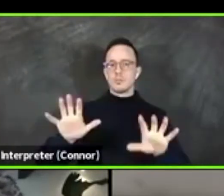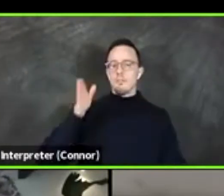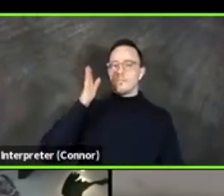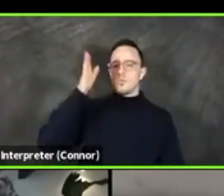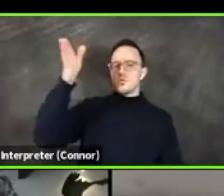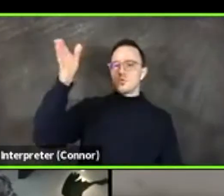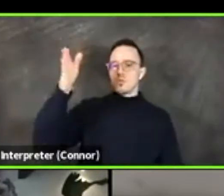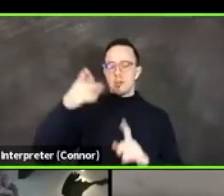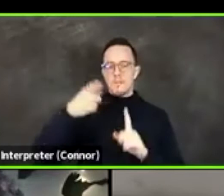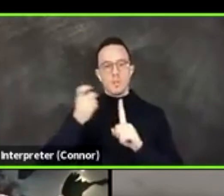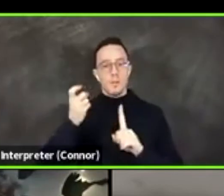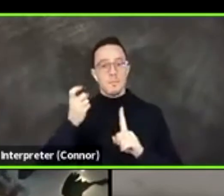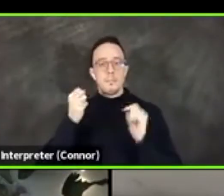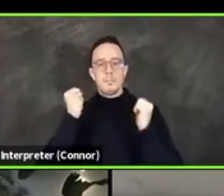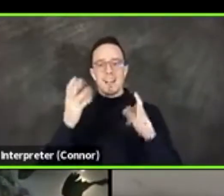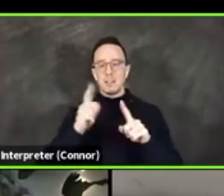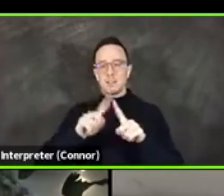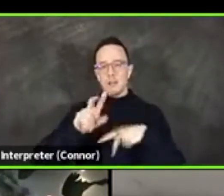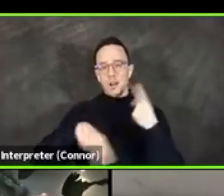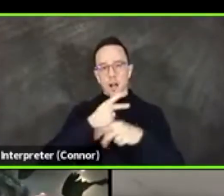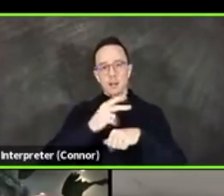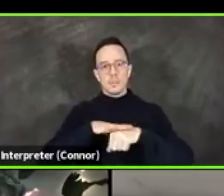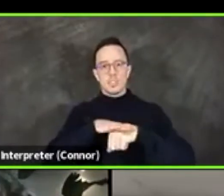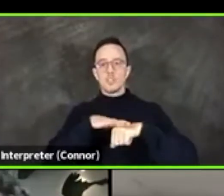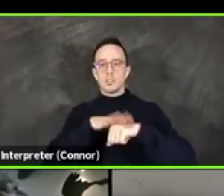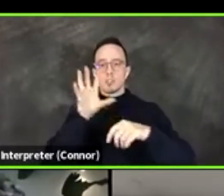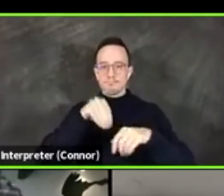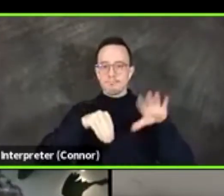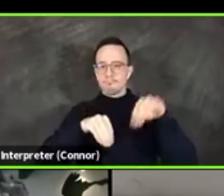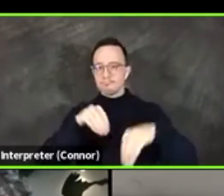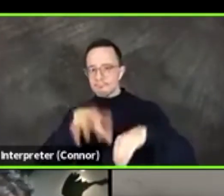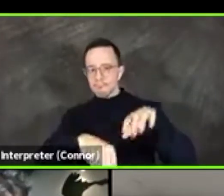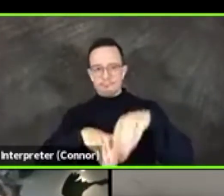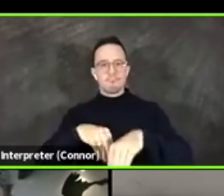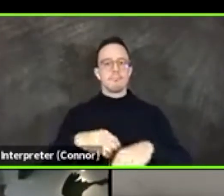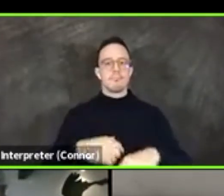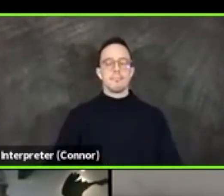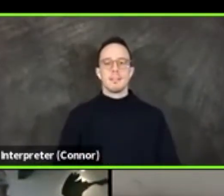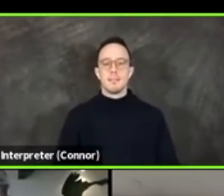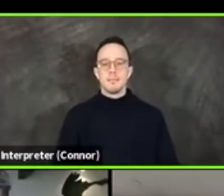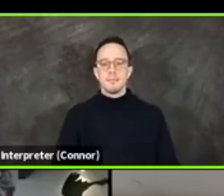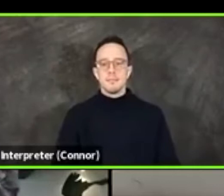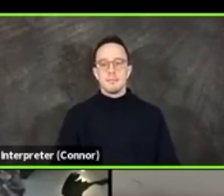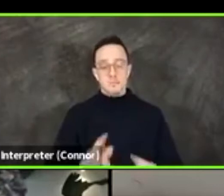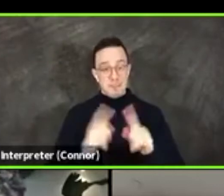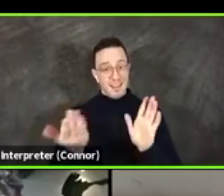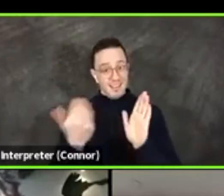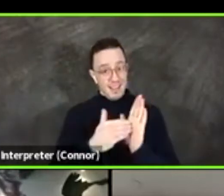INDIGENOUS COLLABORATORS BUT, AGAIN, IT'S A -- IT'S A SPACE, IN WHICH ALL ARE WELCOME,